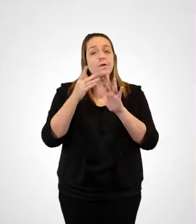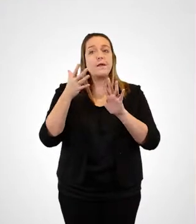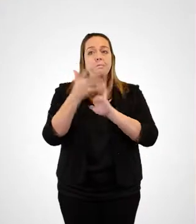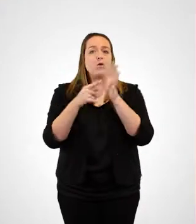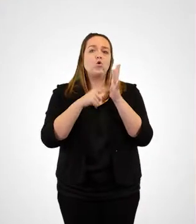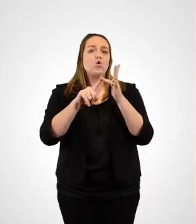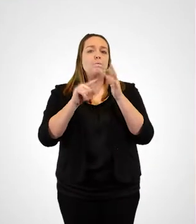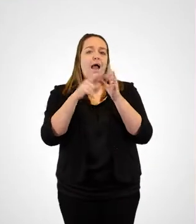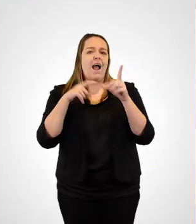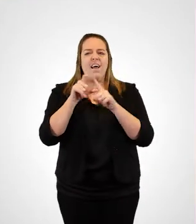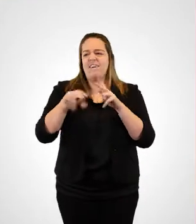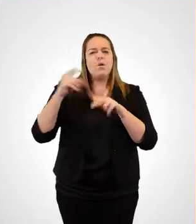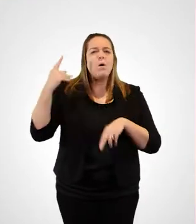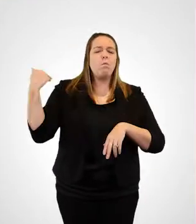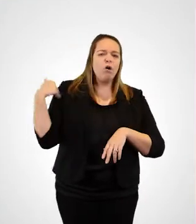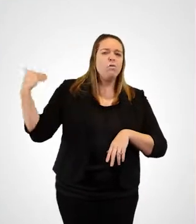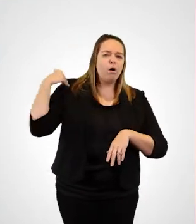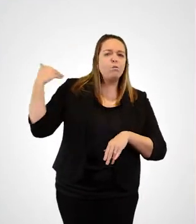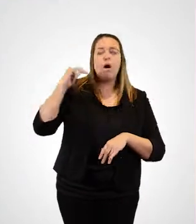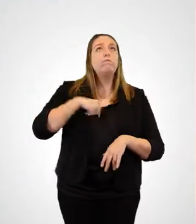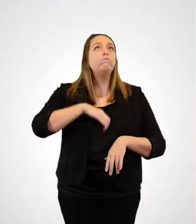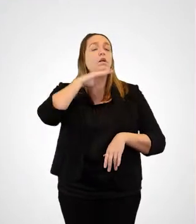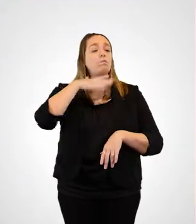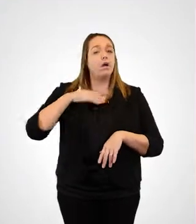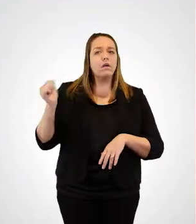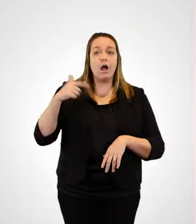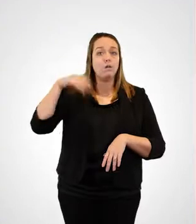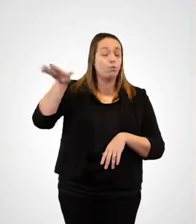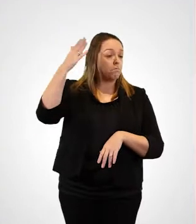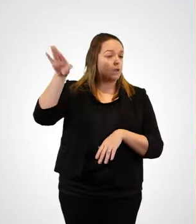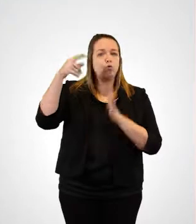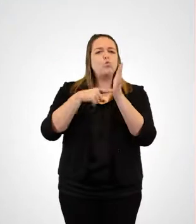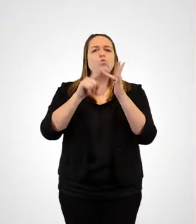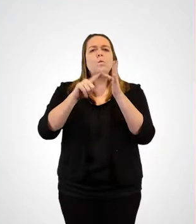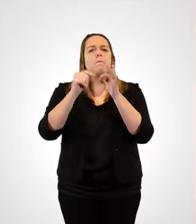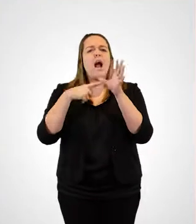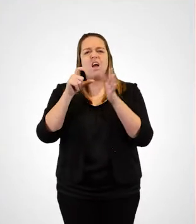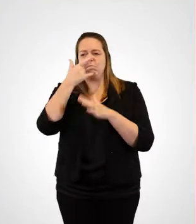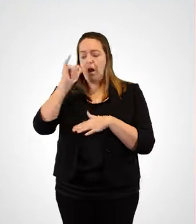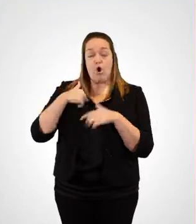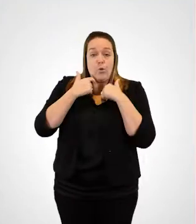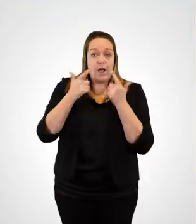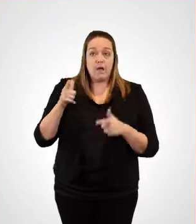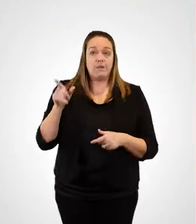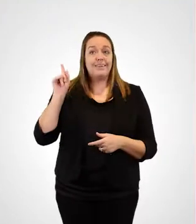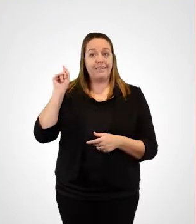So if someone's bothering you or you're fed up, "Just too bad, I don't care, too bad". This is the sign for "tea".